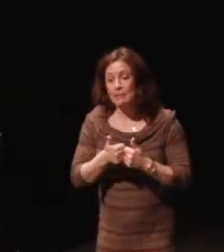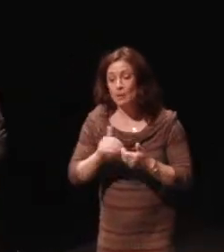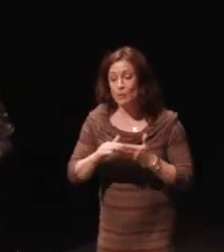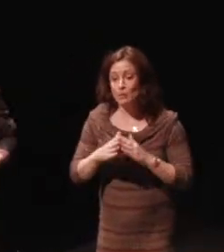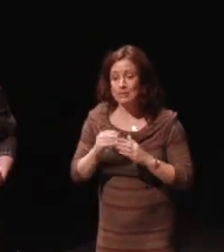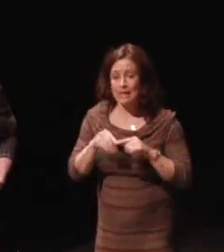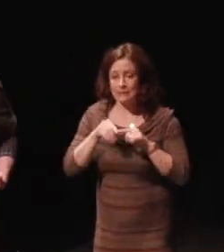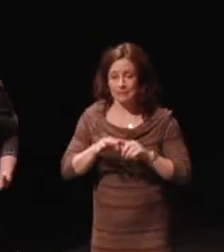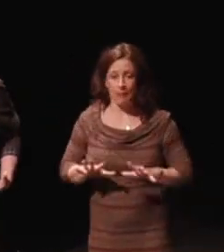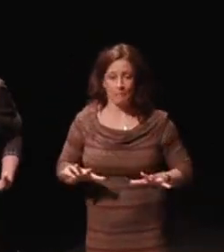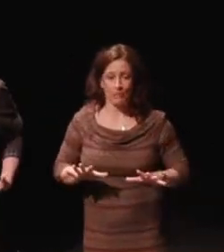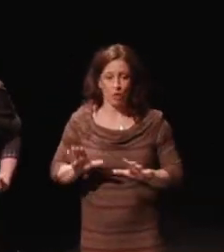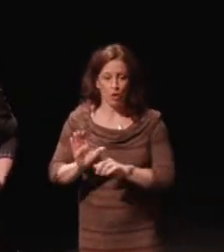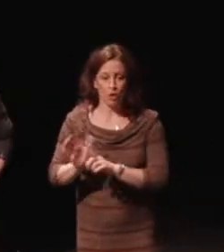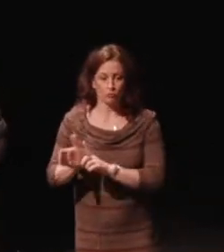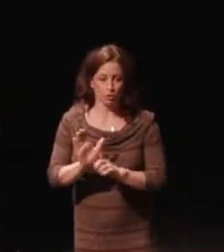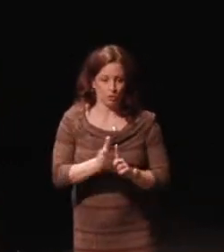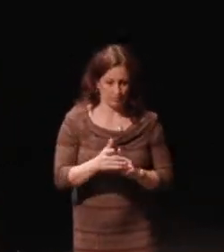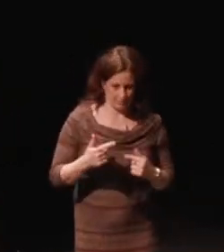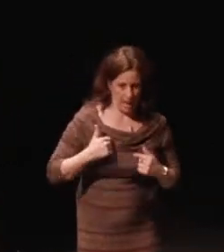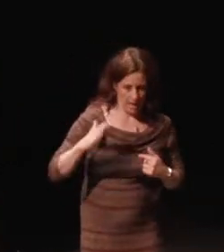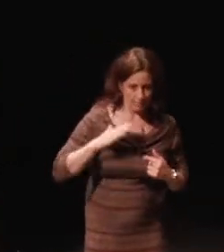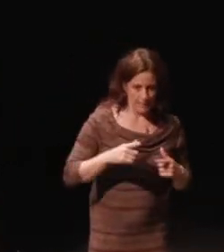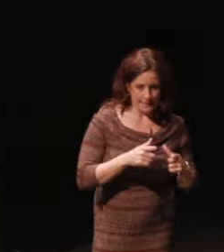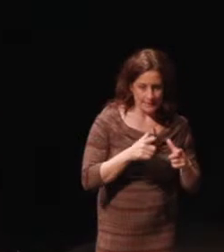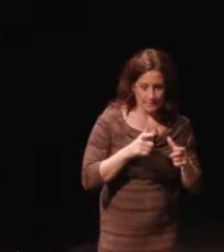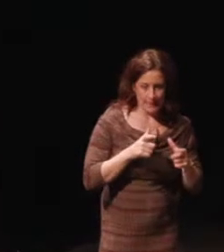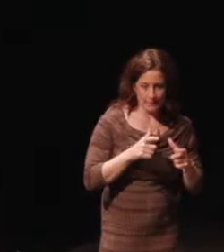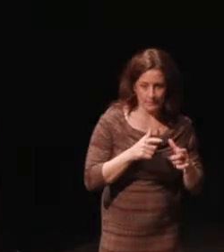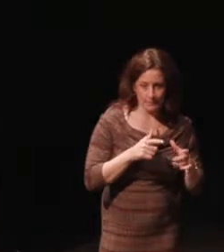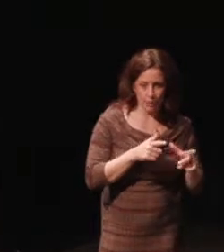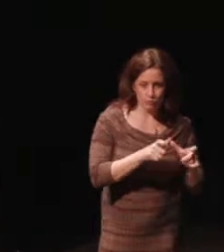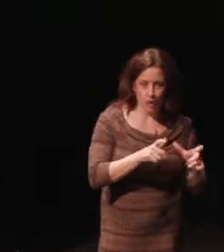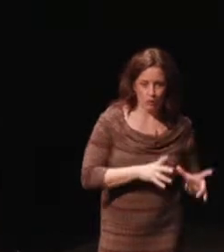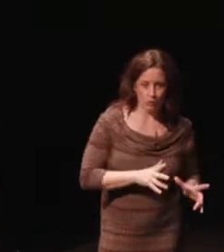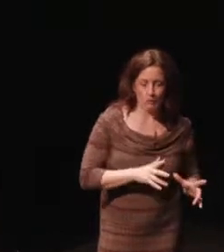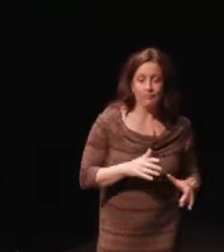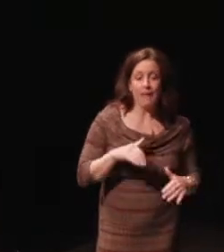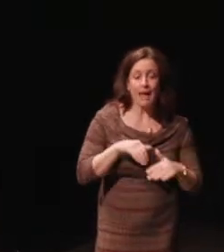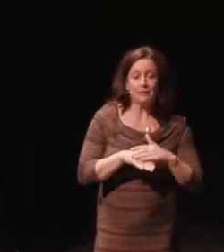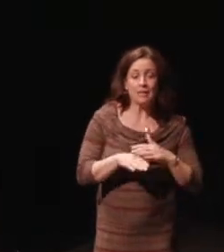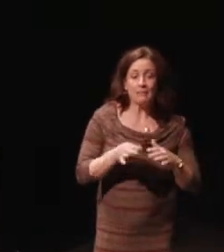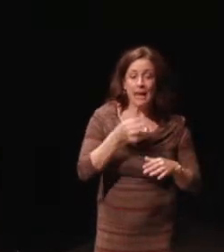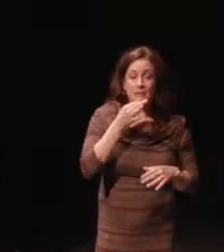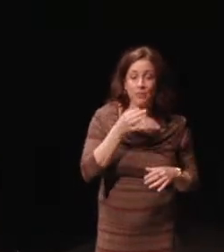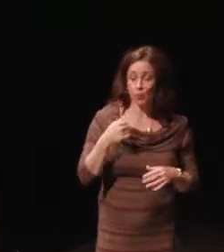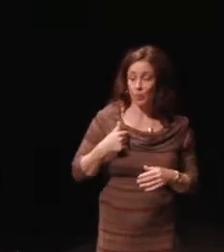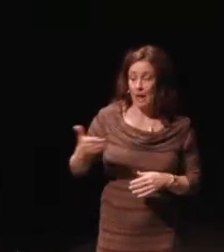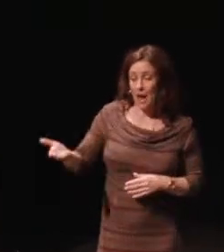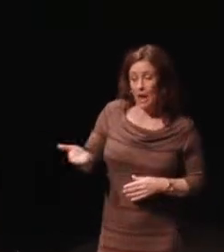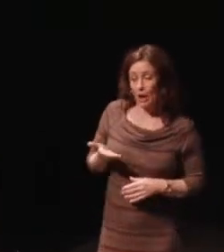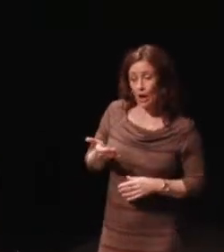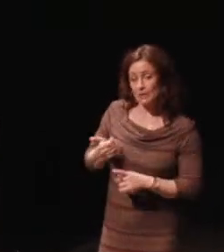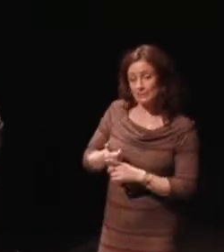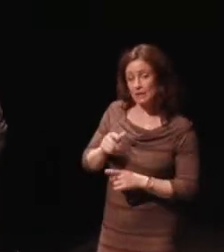So I said I was a speedrunner, well, the accessibility expert that we hired on staff, was a Twitch streamer